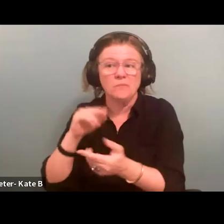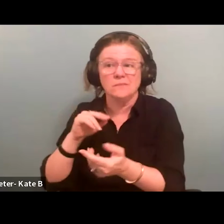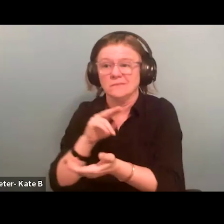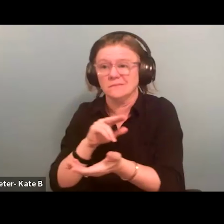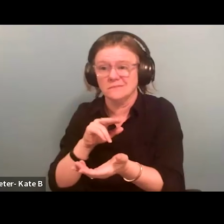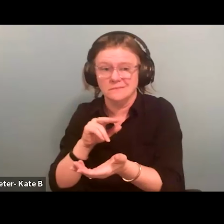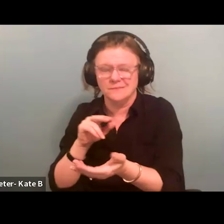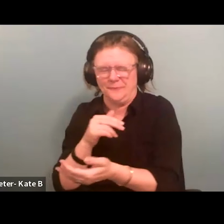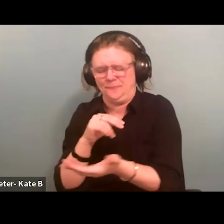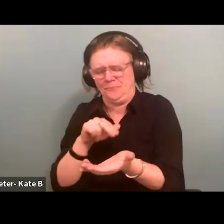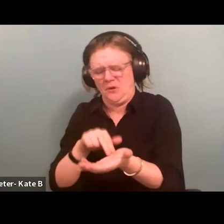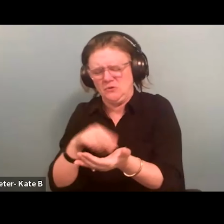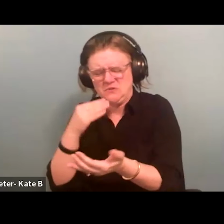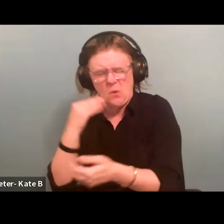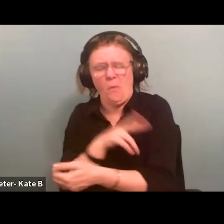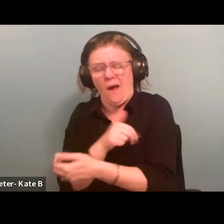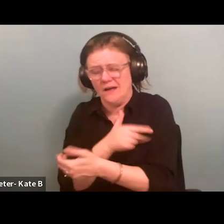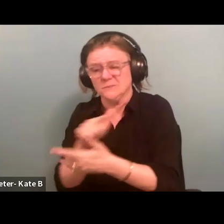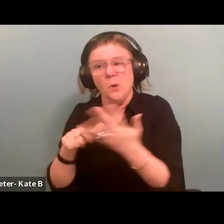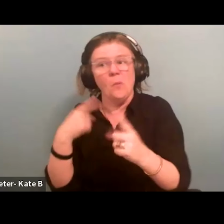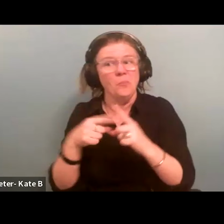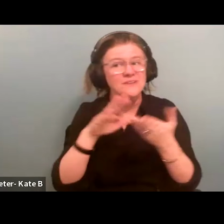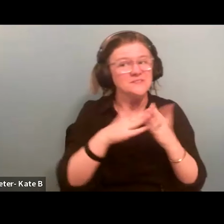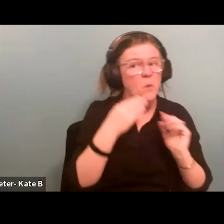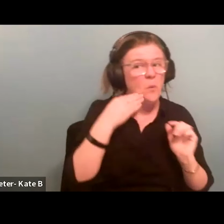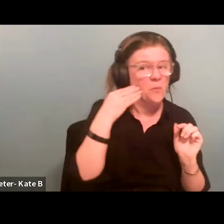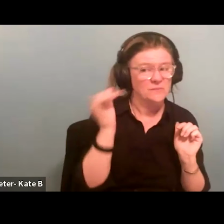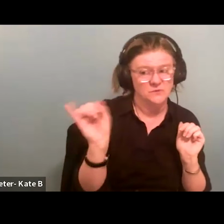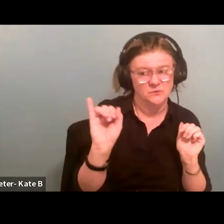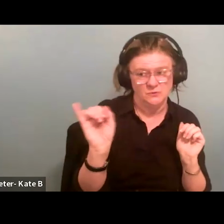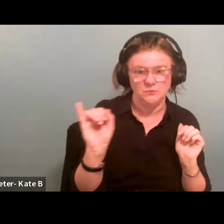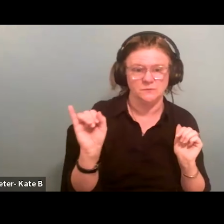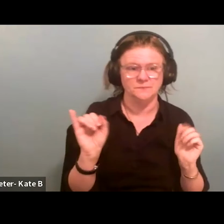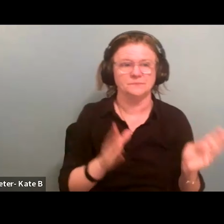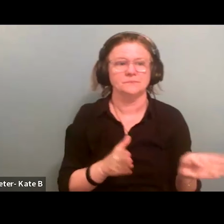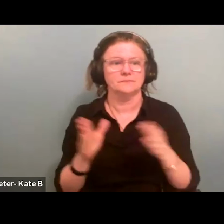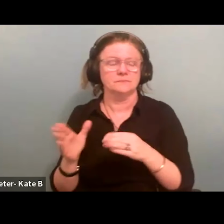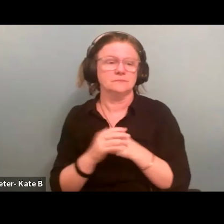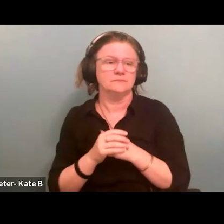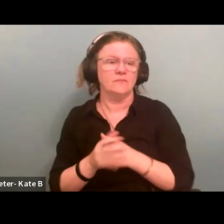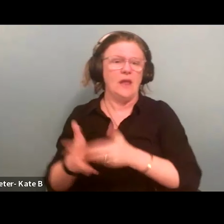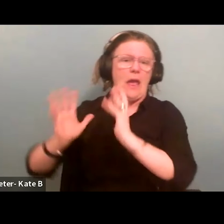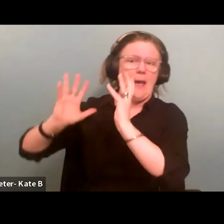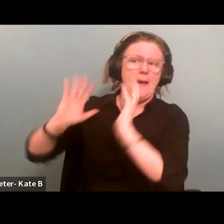So exploitation involves also medication diversion. And finally, abandonment, abandonment